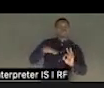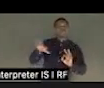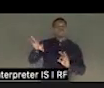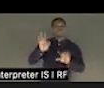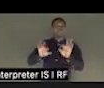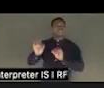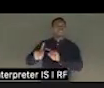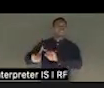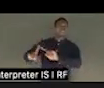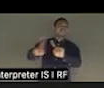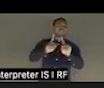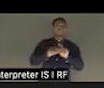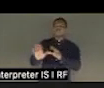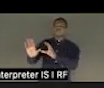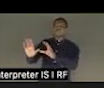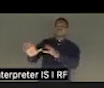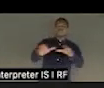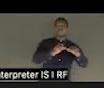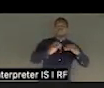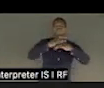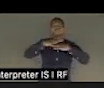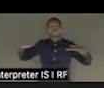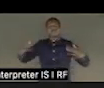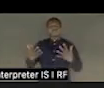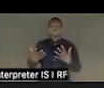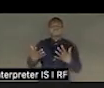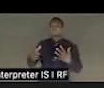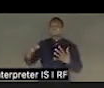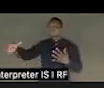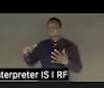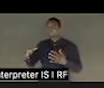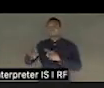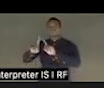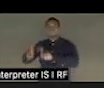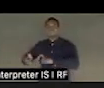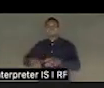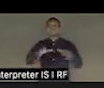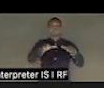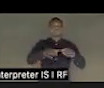enough, or the level of education or the gender balance or many things like that.